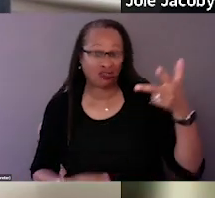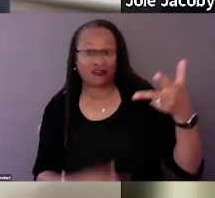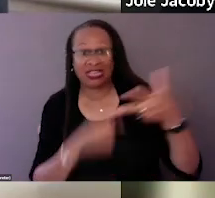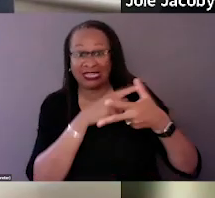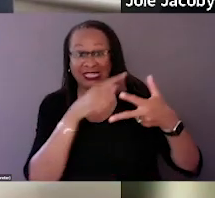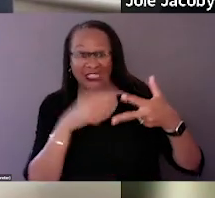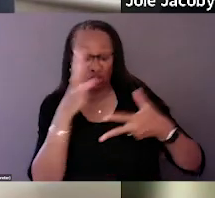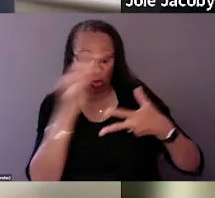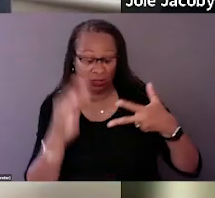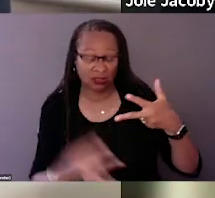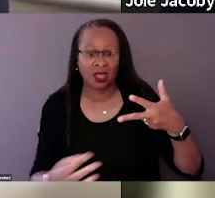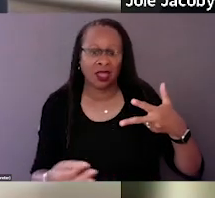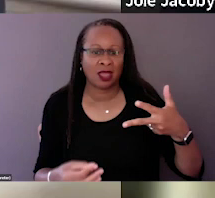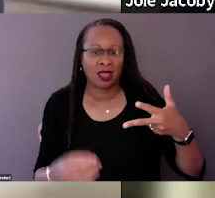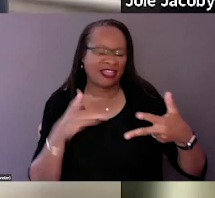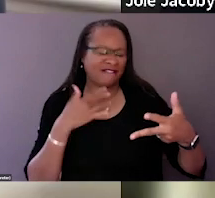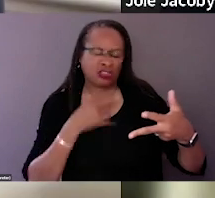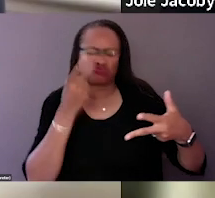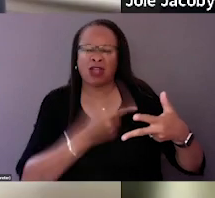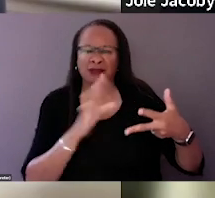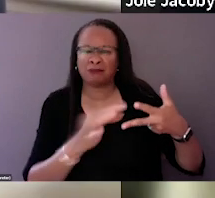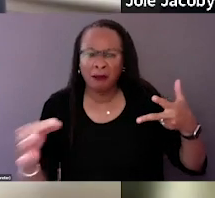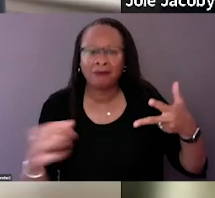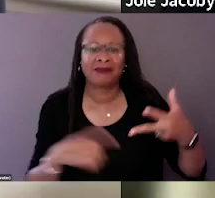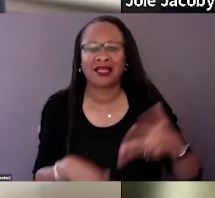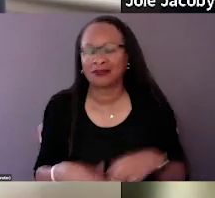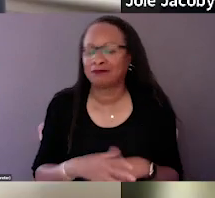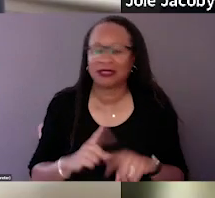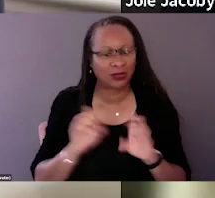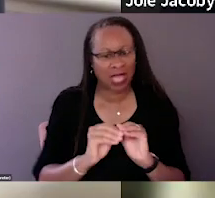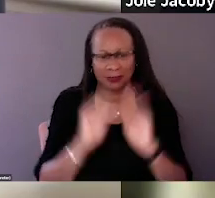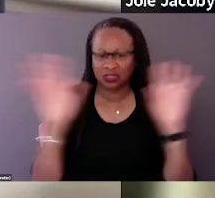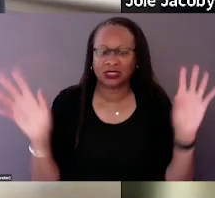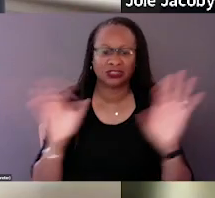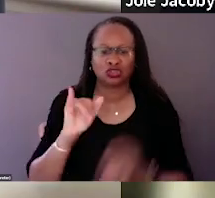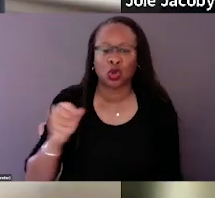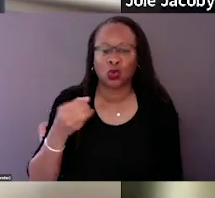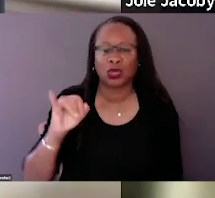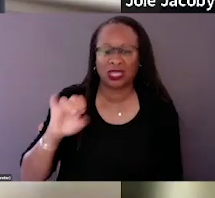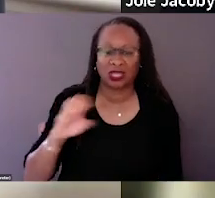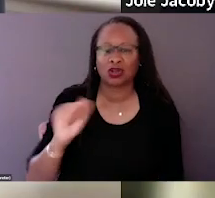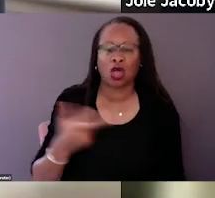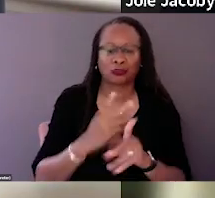and then it was like, "Ooh, that one feels like the right one." But no, that was definitely Joie and all the producers and the whole squad throwing out ideas,